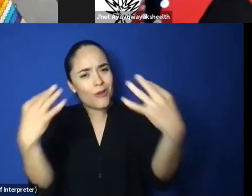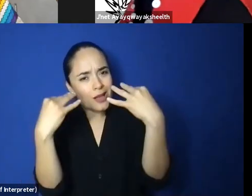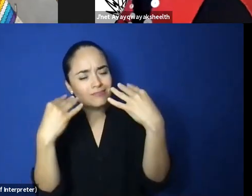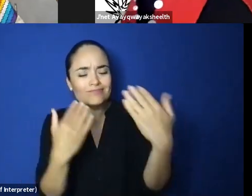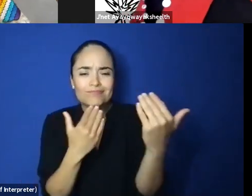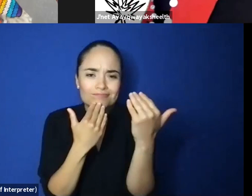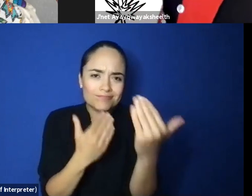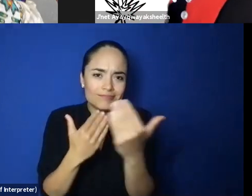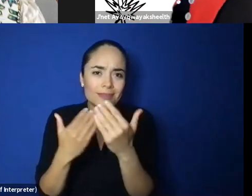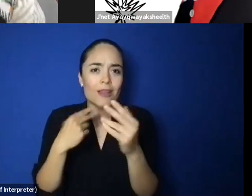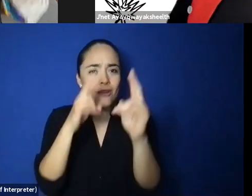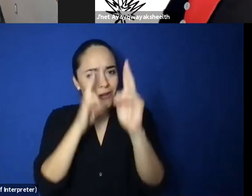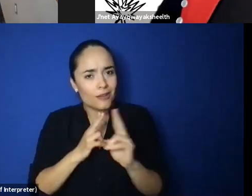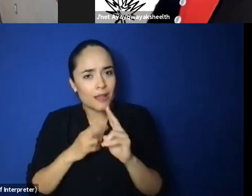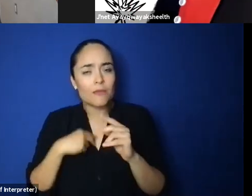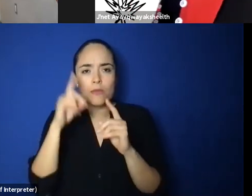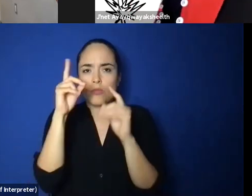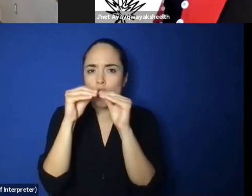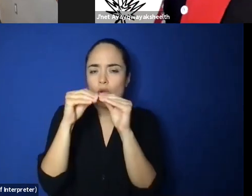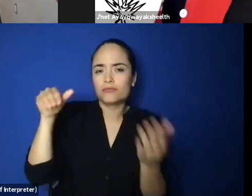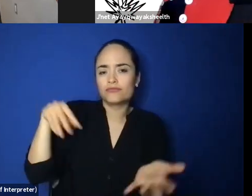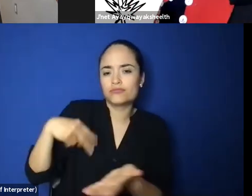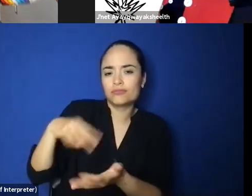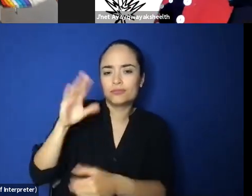All right, we'll let you set up for a dance. We've got a powwow song,